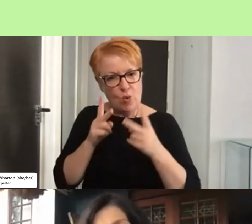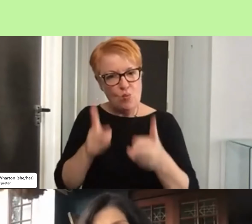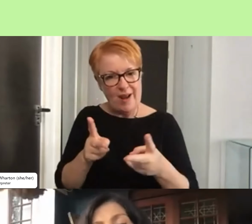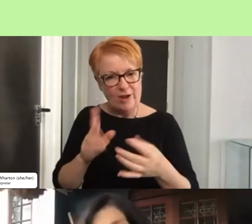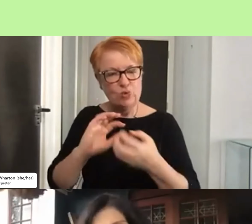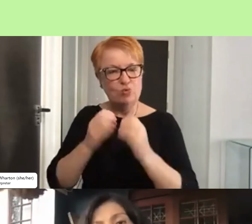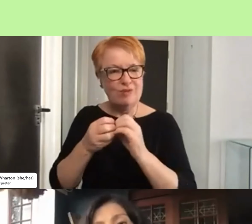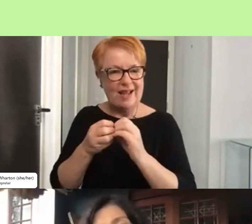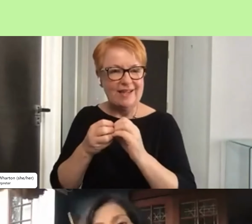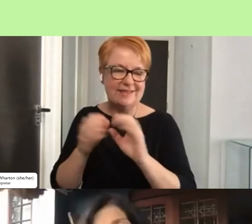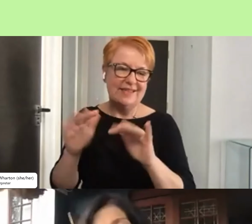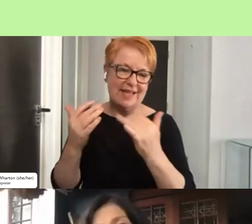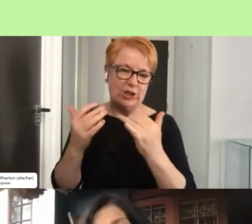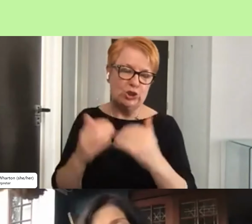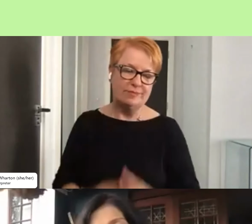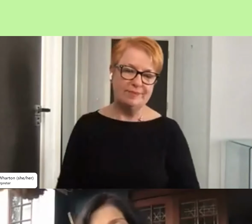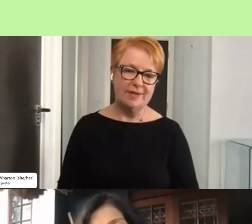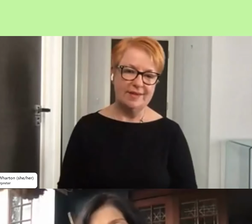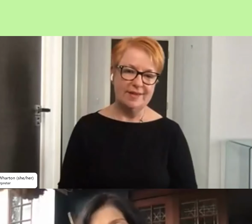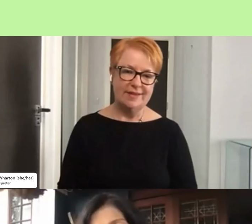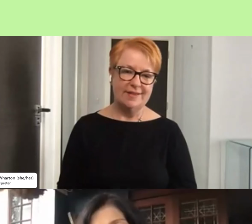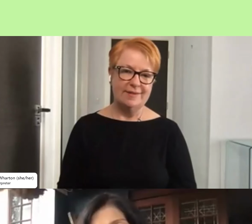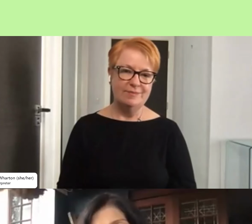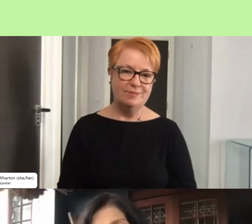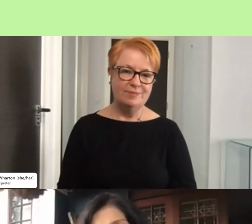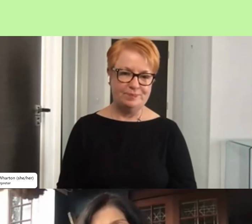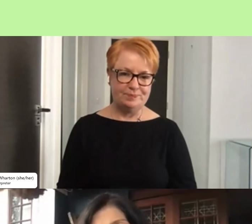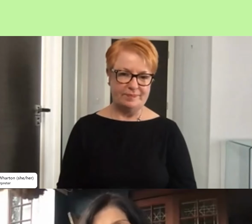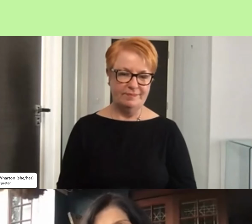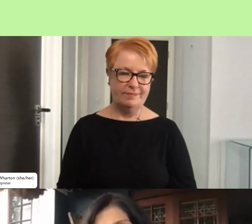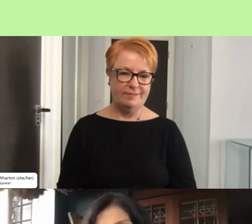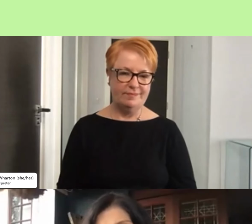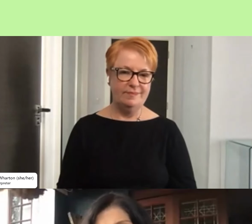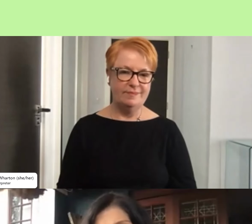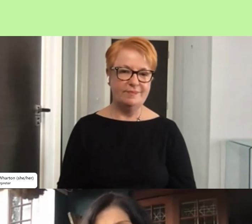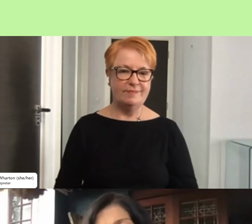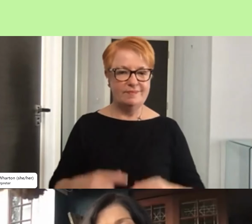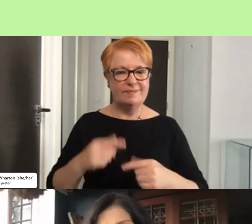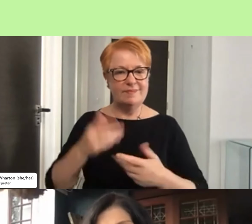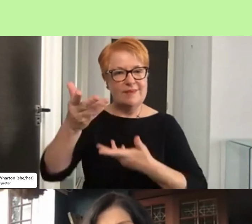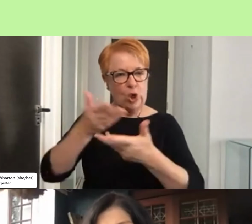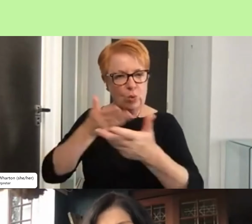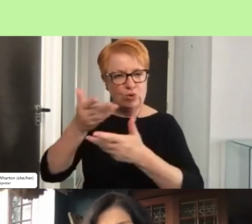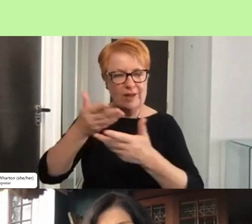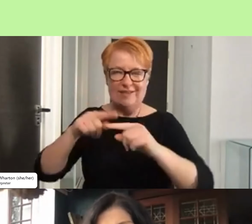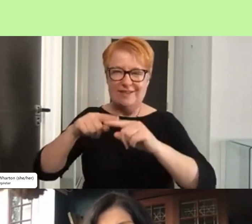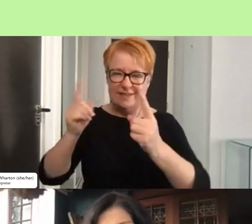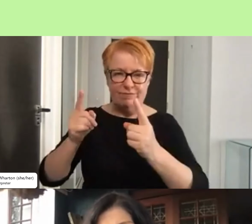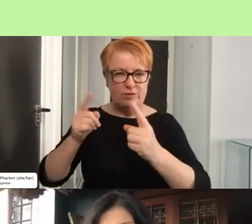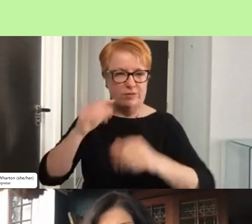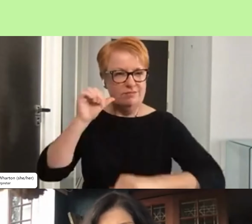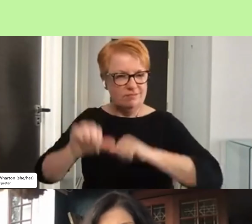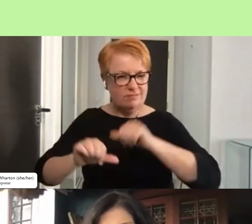So it's a lot of different stages. I think, when you negotiate in what do you want to be public and when and in which order?